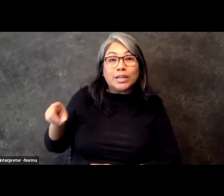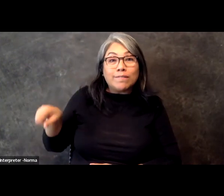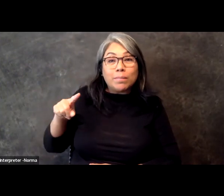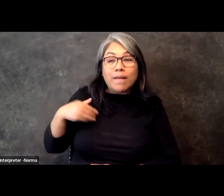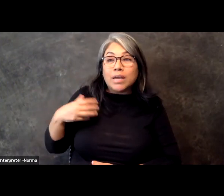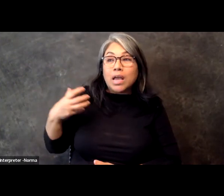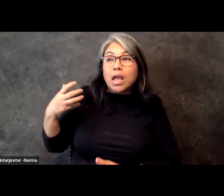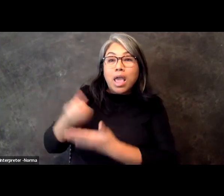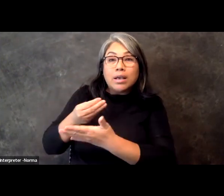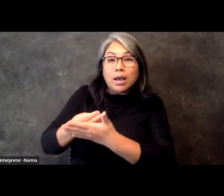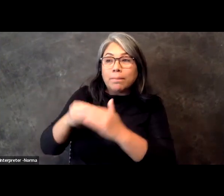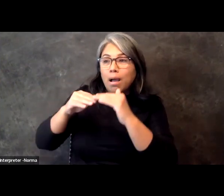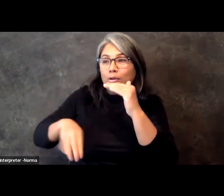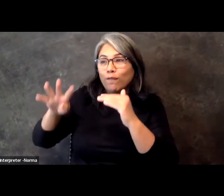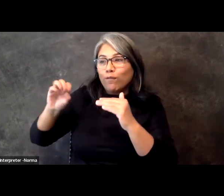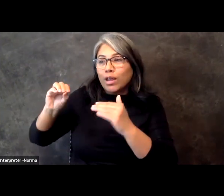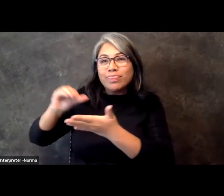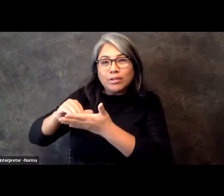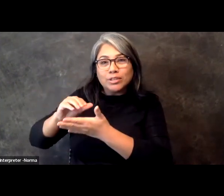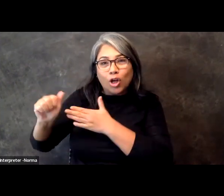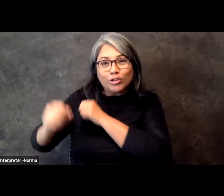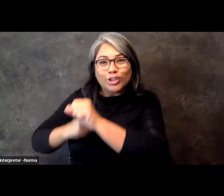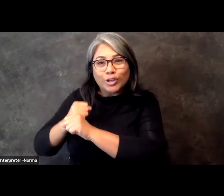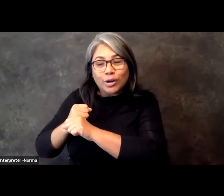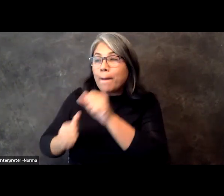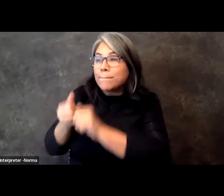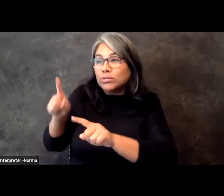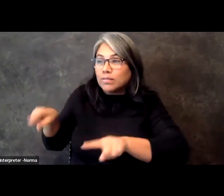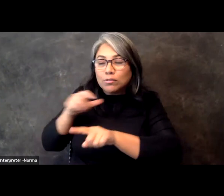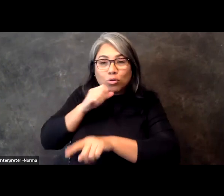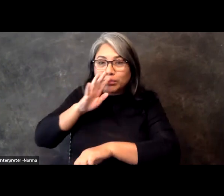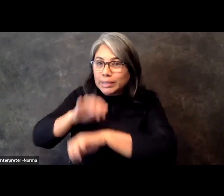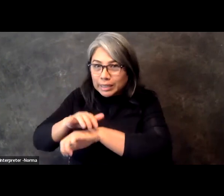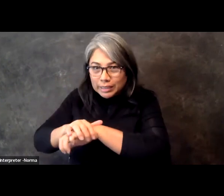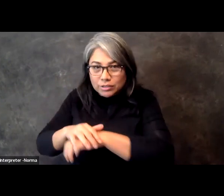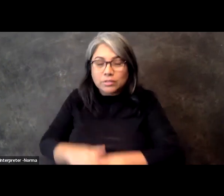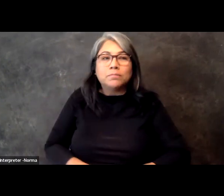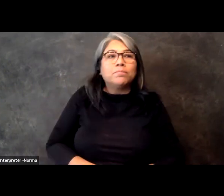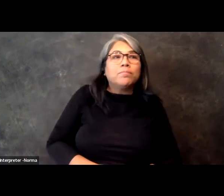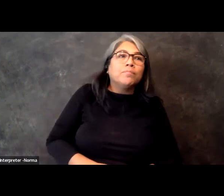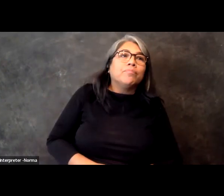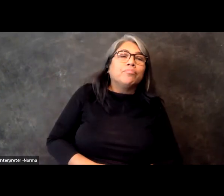40,000 a year. The majority Don't, speak English.Many come on a bus with all of